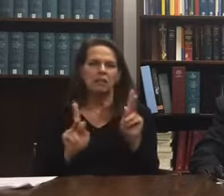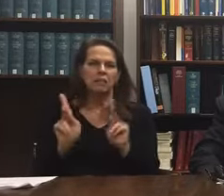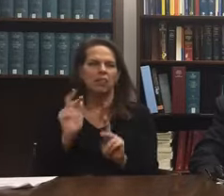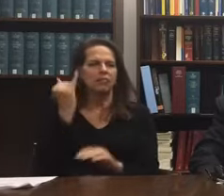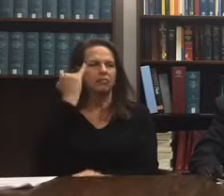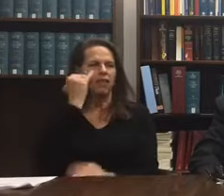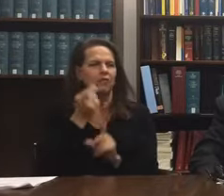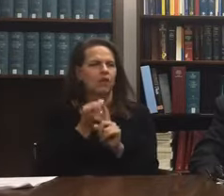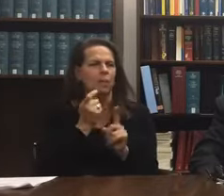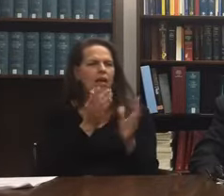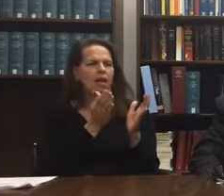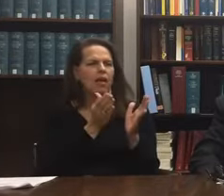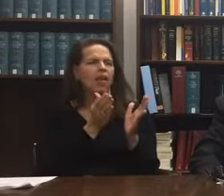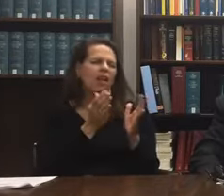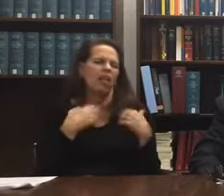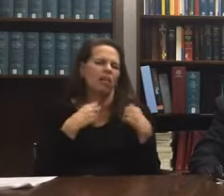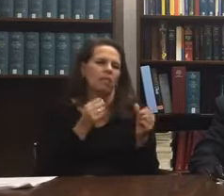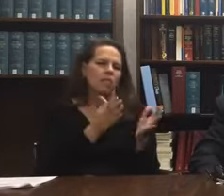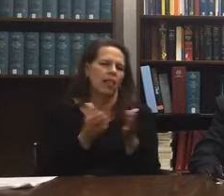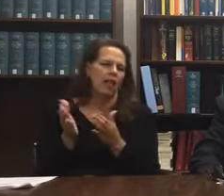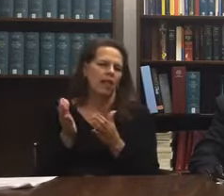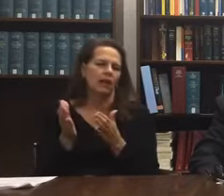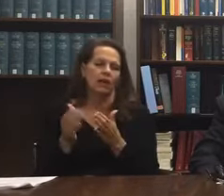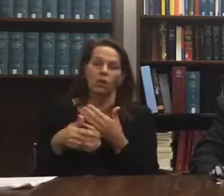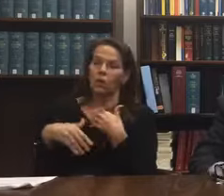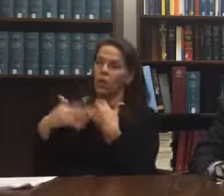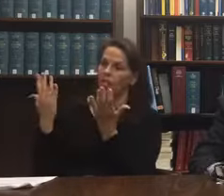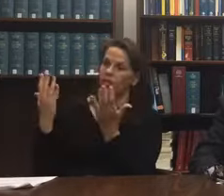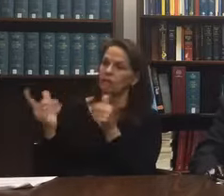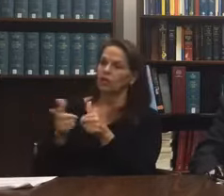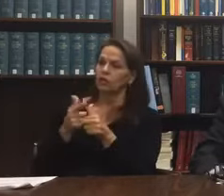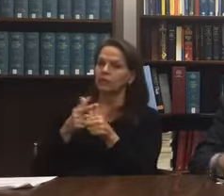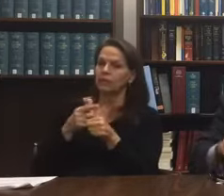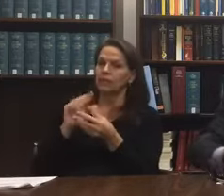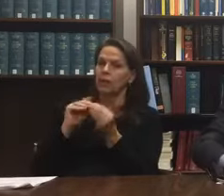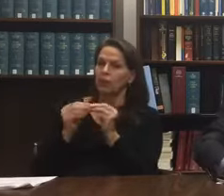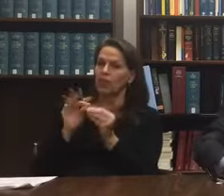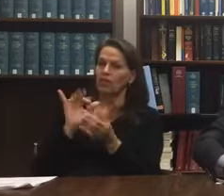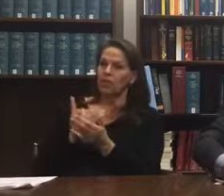plan well first off the number of people on the other side isn't going to make